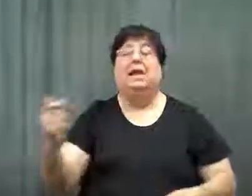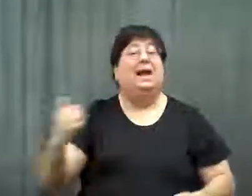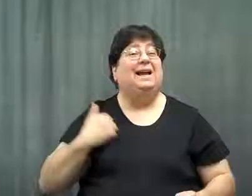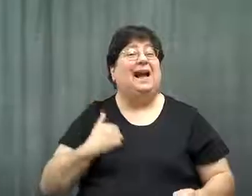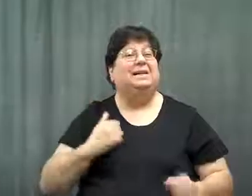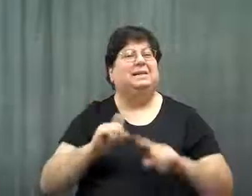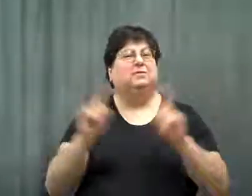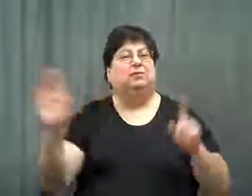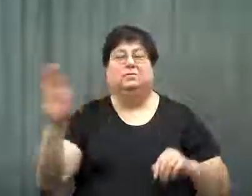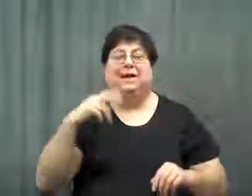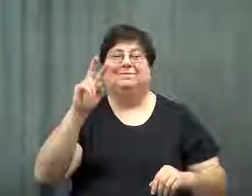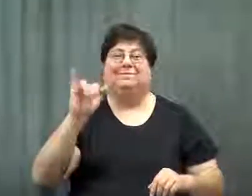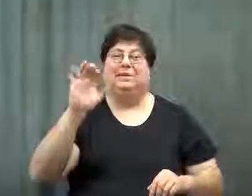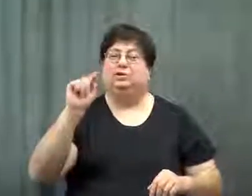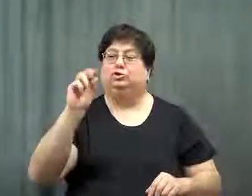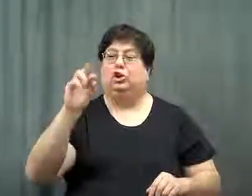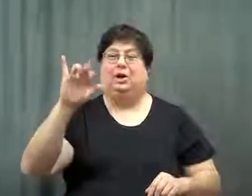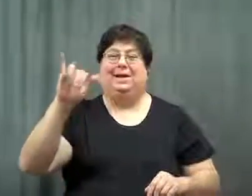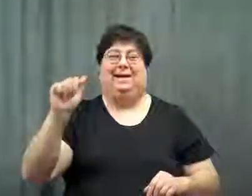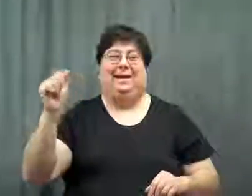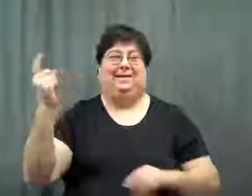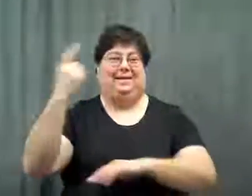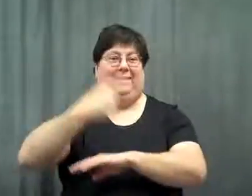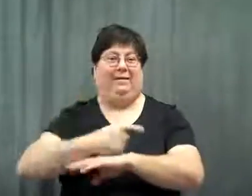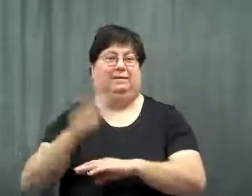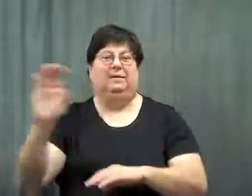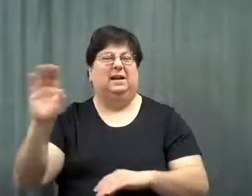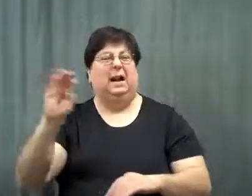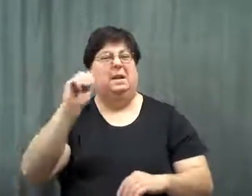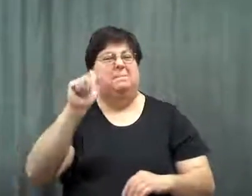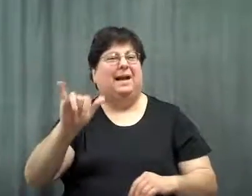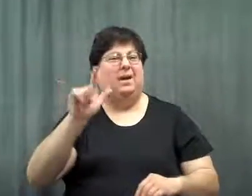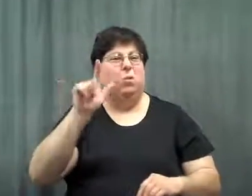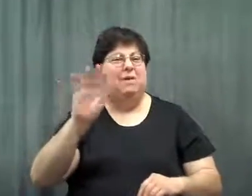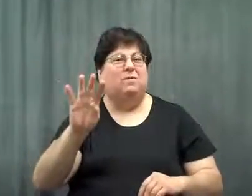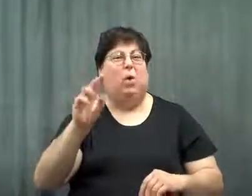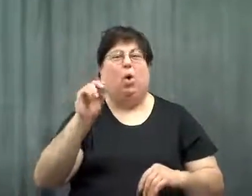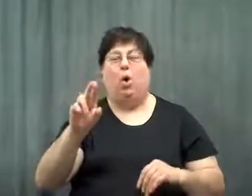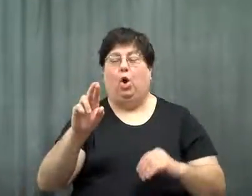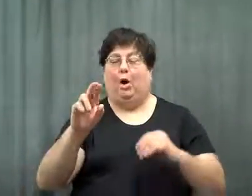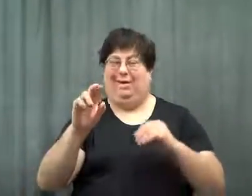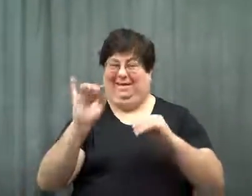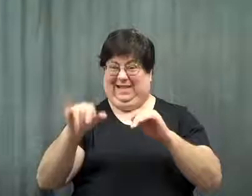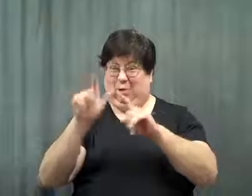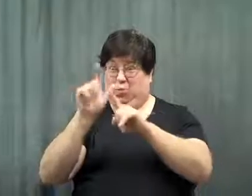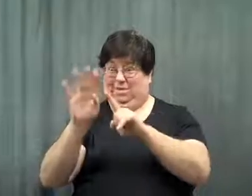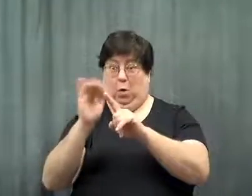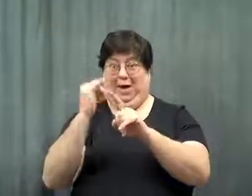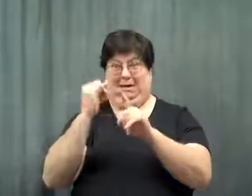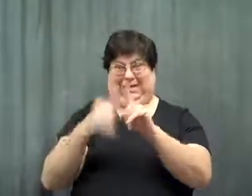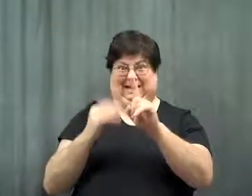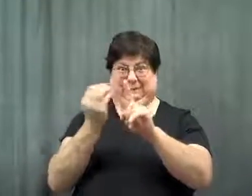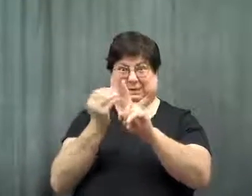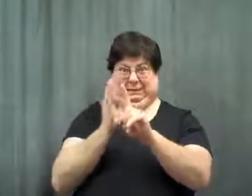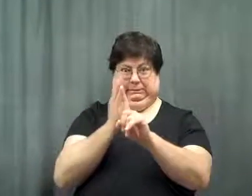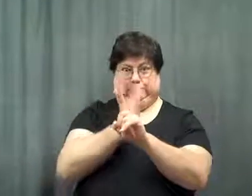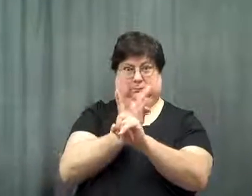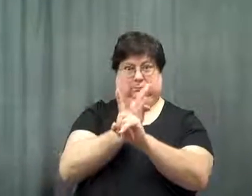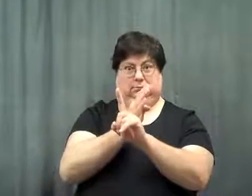Canada has a similar holiday, Victoria Day It falls on the 24th of May or the last Monday before that date.